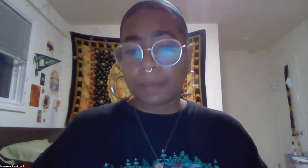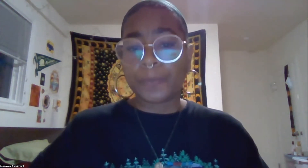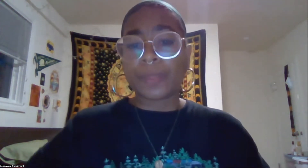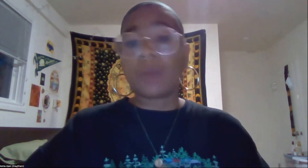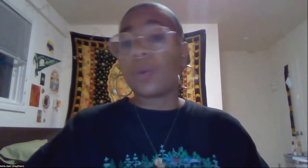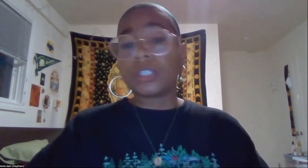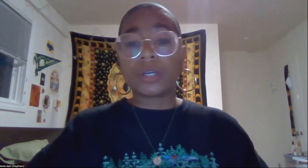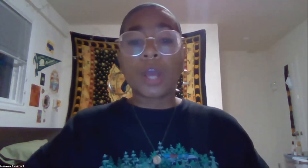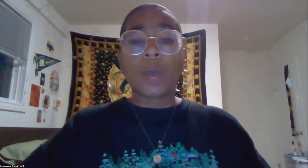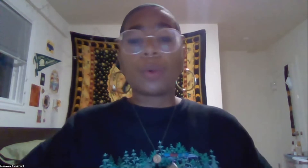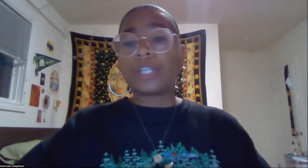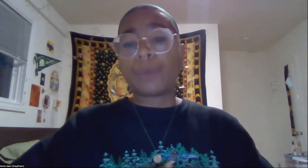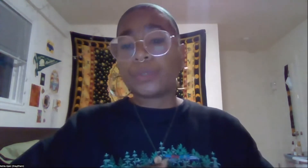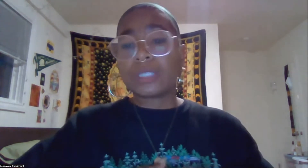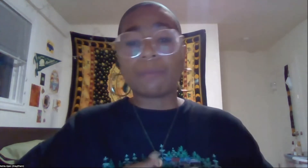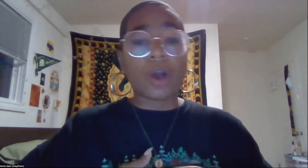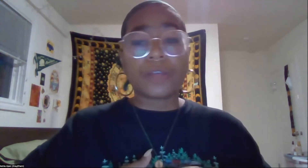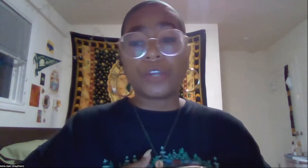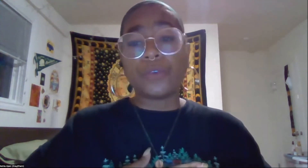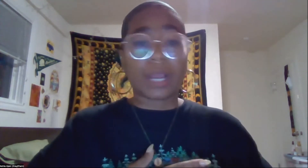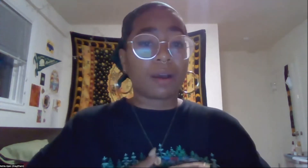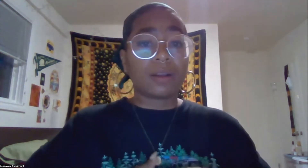i wonder -- what rich bones can broth a new vanguard?